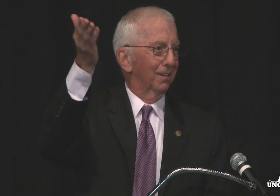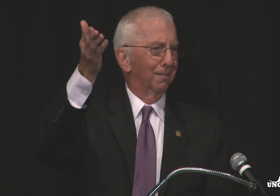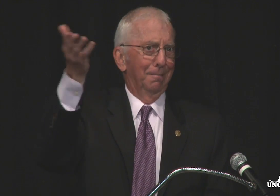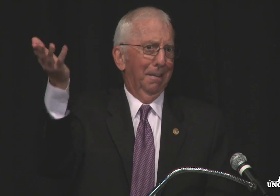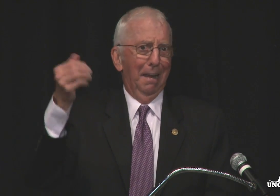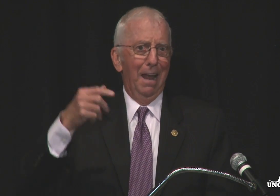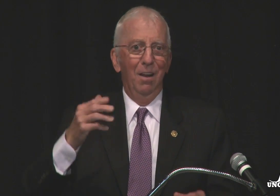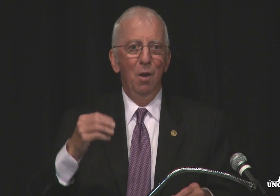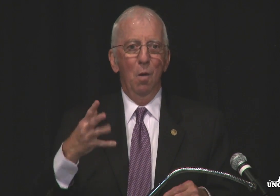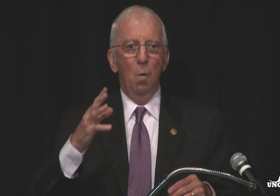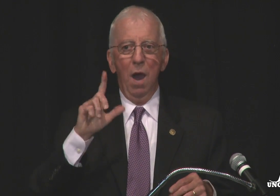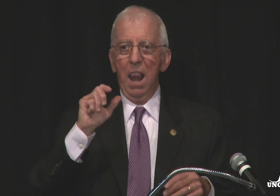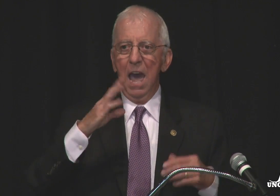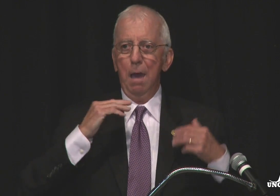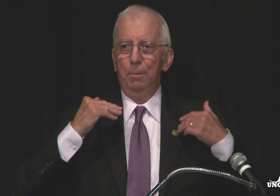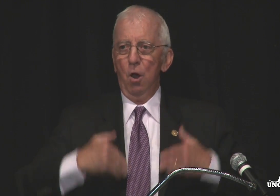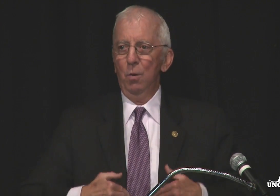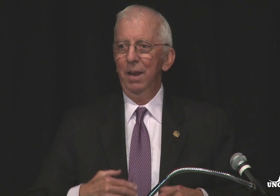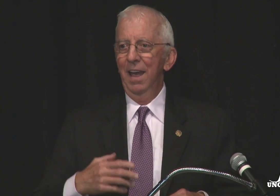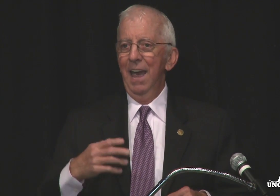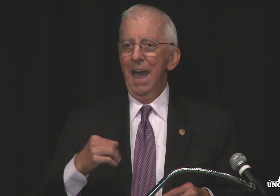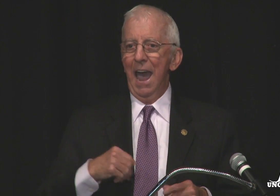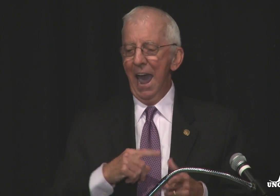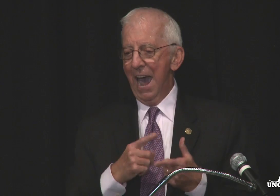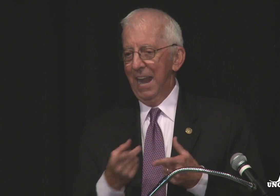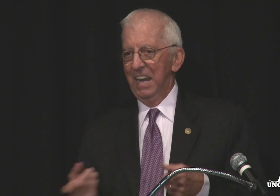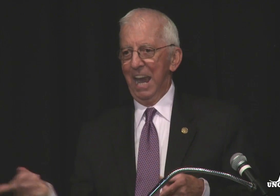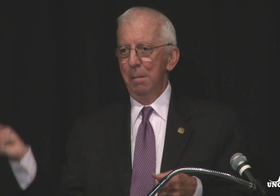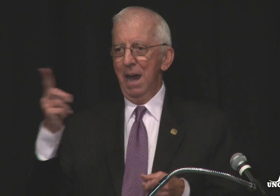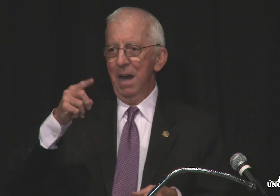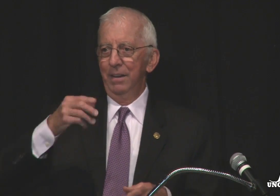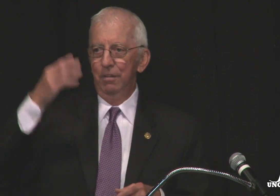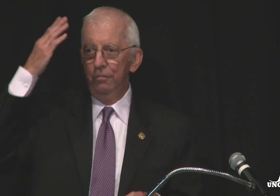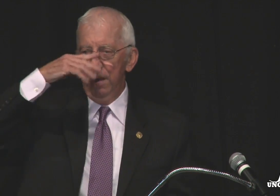I don't know, white lab coat. And he came out in front